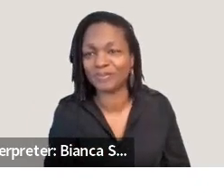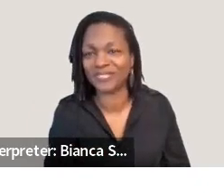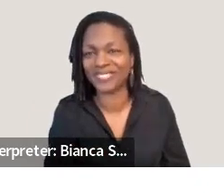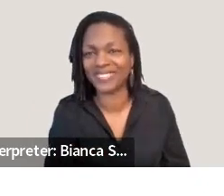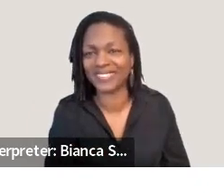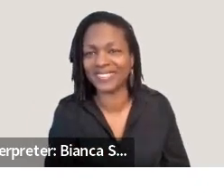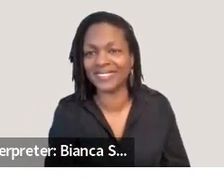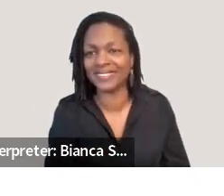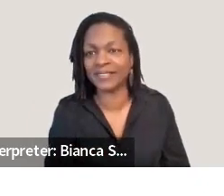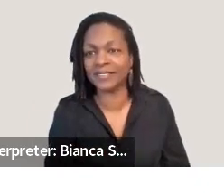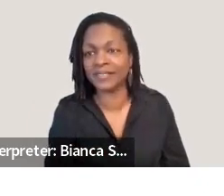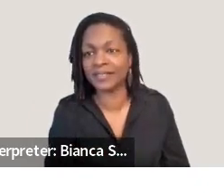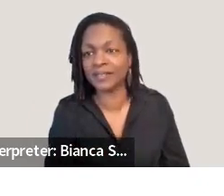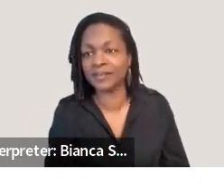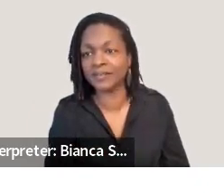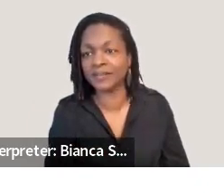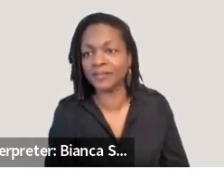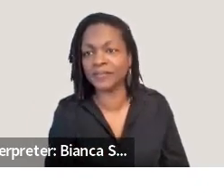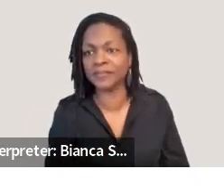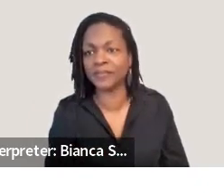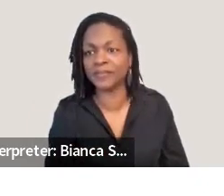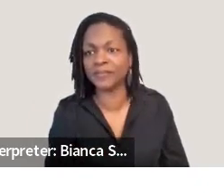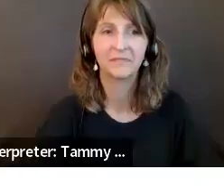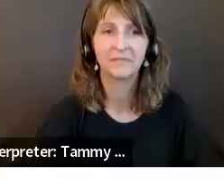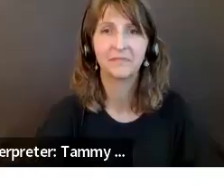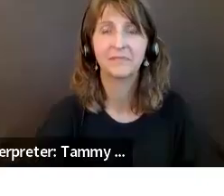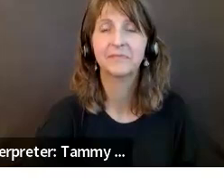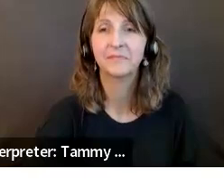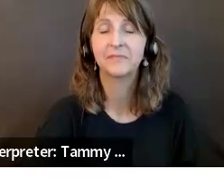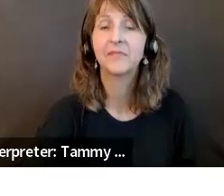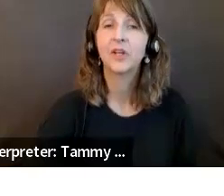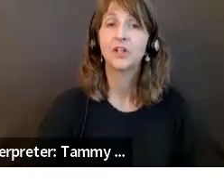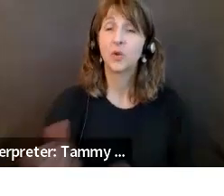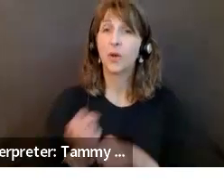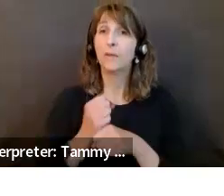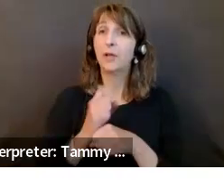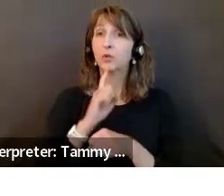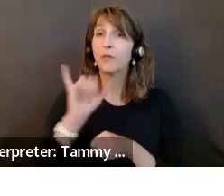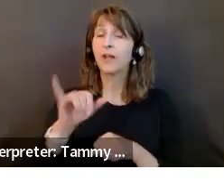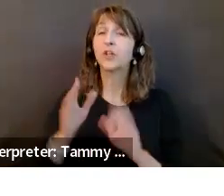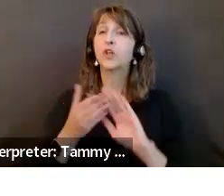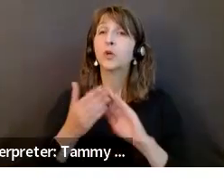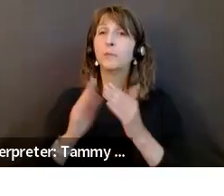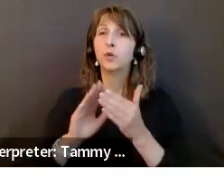So we wanted to make sure that this was community owned, as I mentioned before. So the community members are the folks who are the leads.